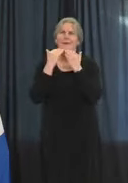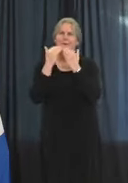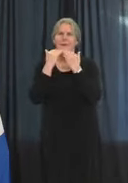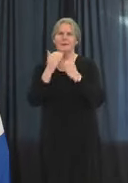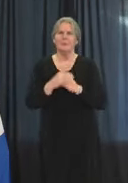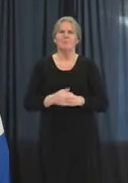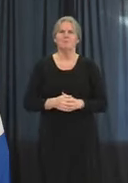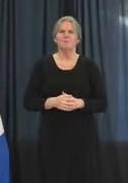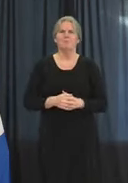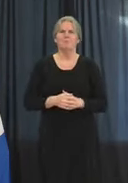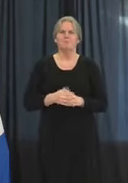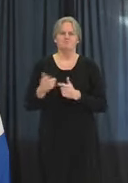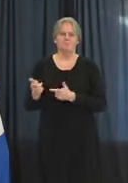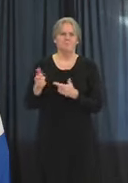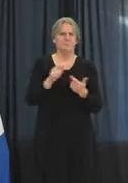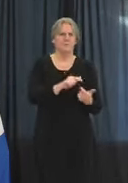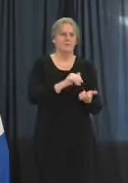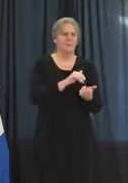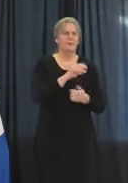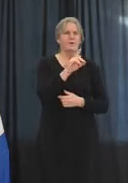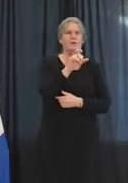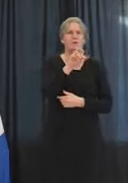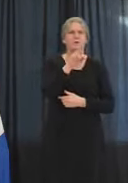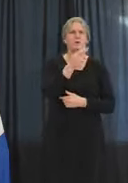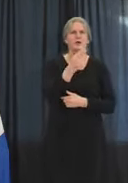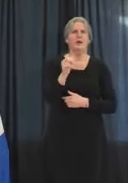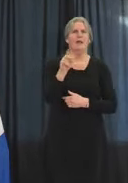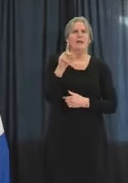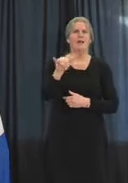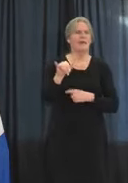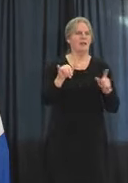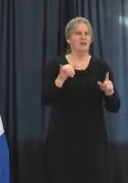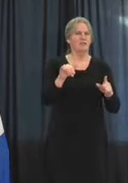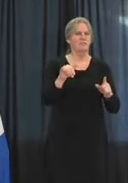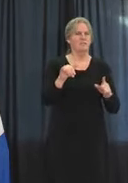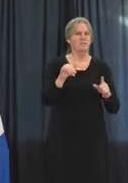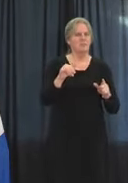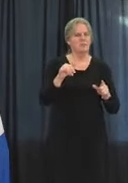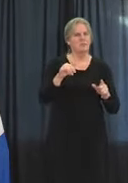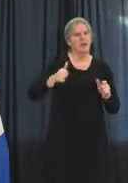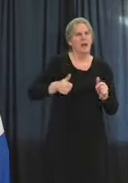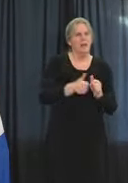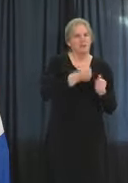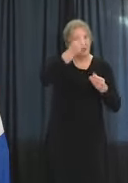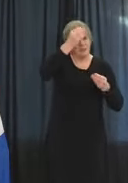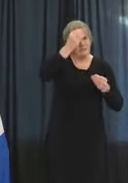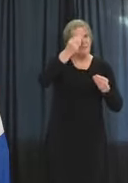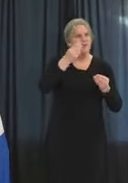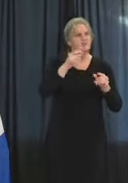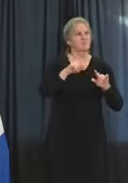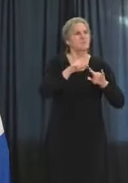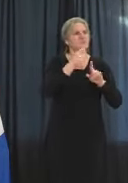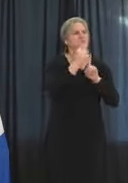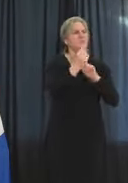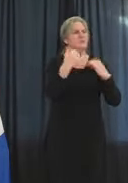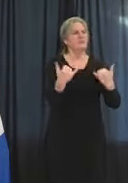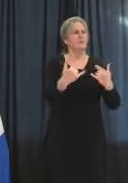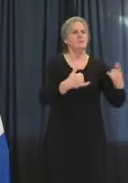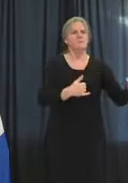I will not pass things over to Dr Hanley who will provide you some important updates on the current situation -- now pass